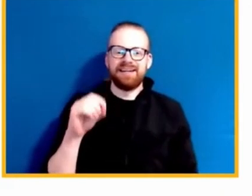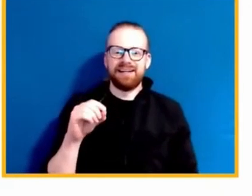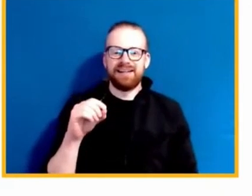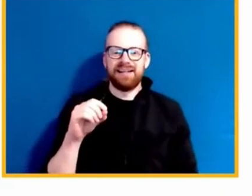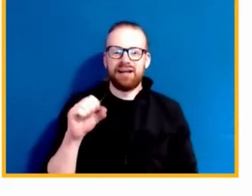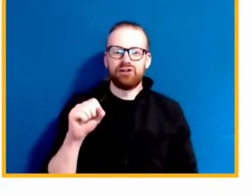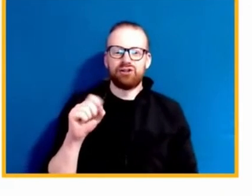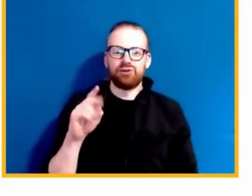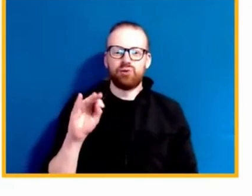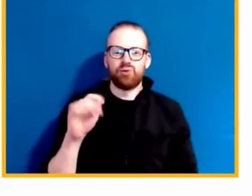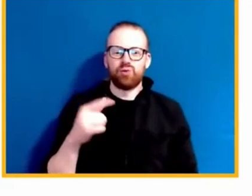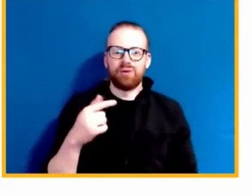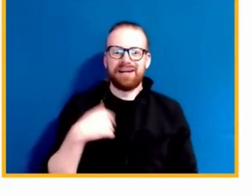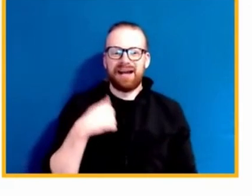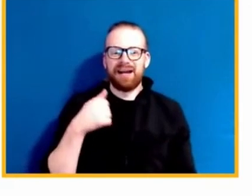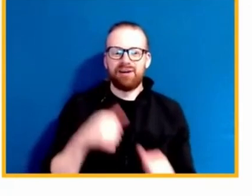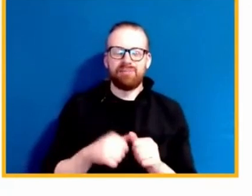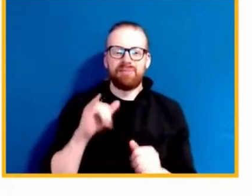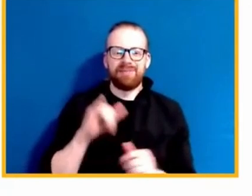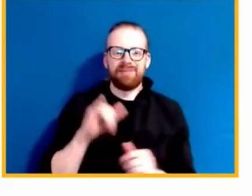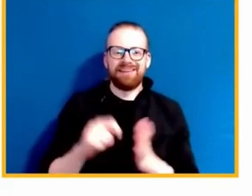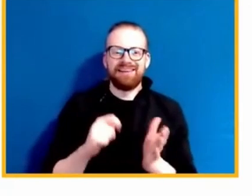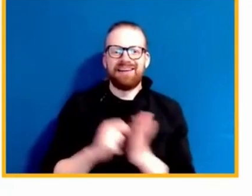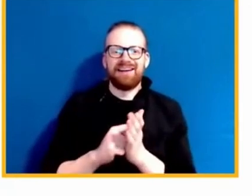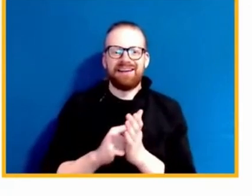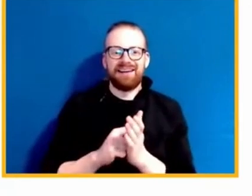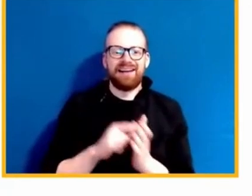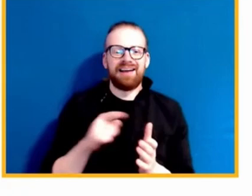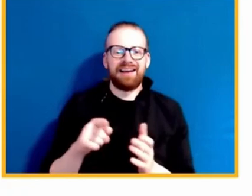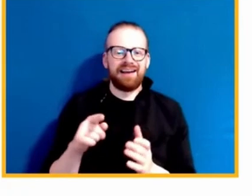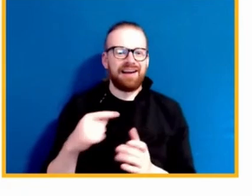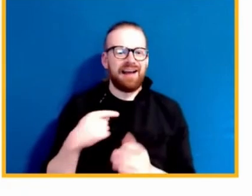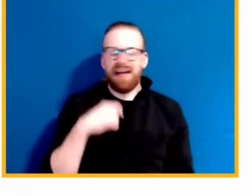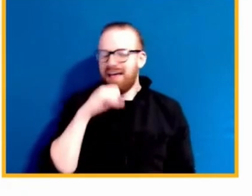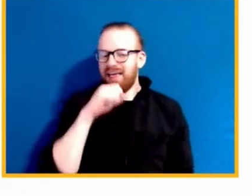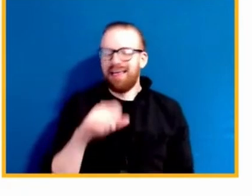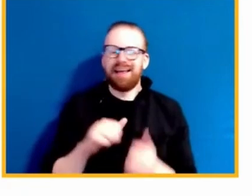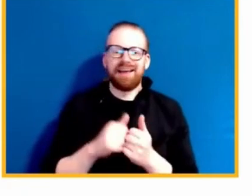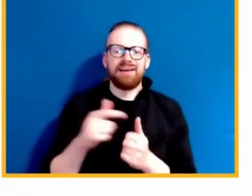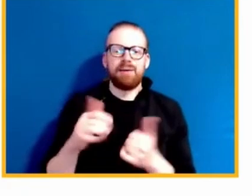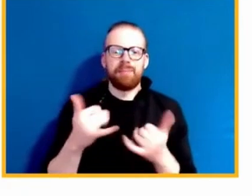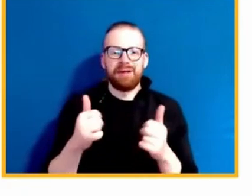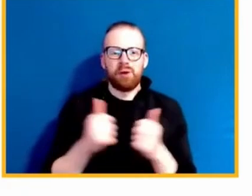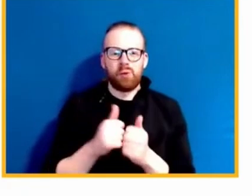I remember those days. I'm definitely, Kesi was working it like I love how she was playing with the music I could